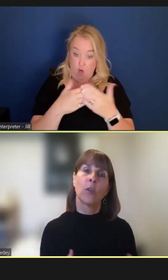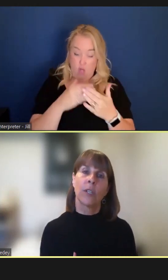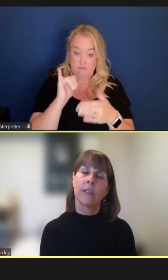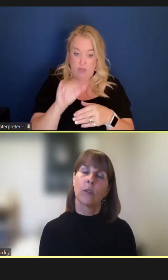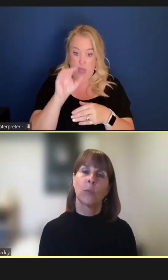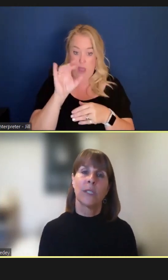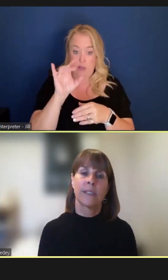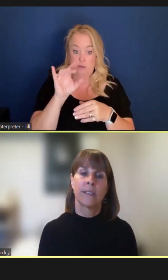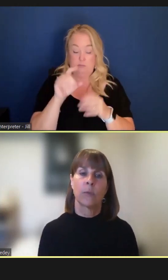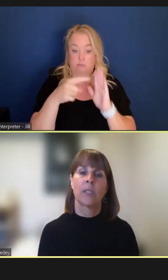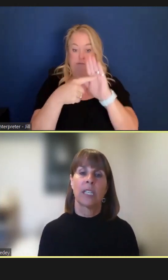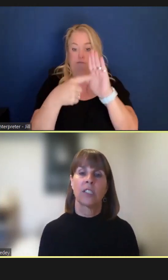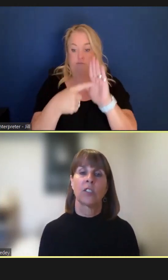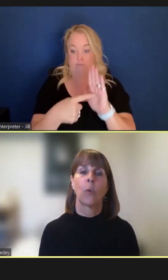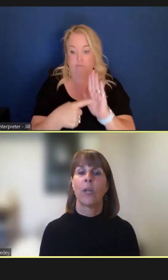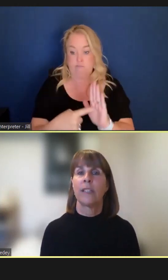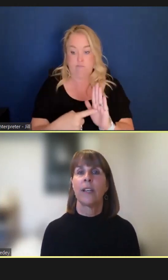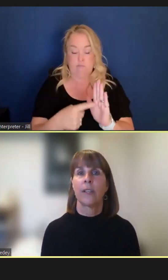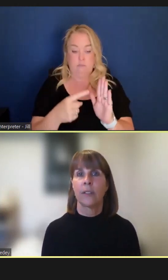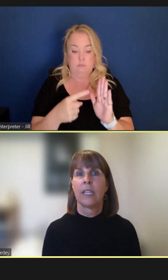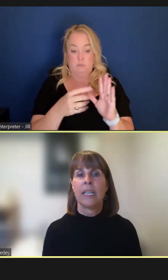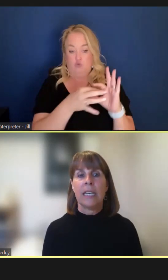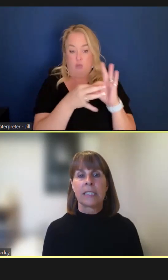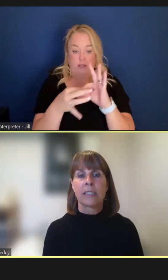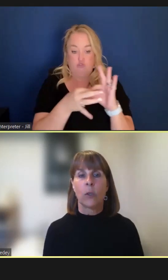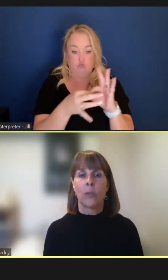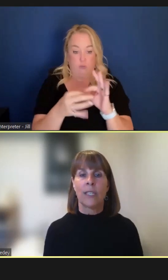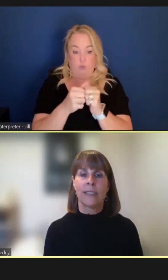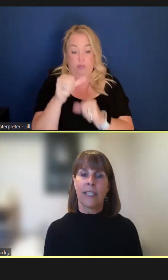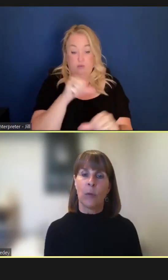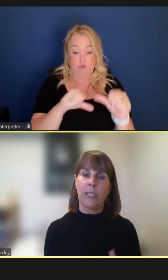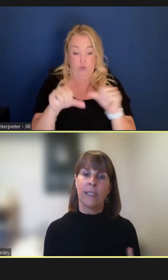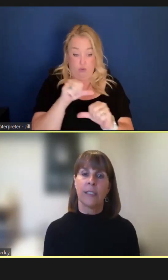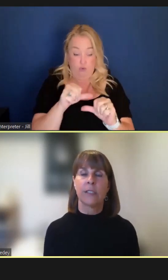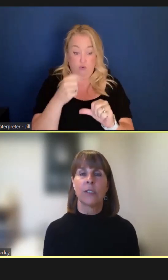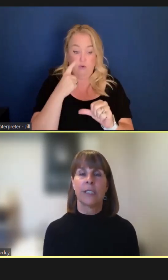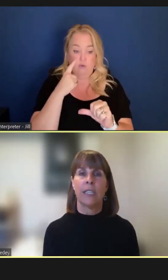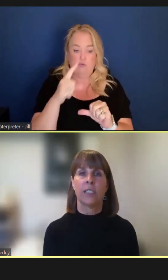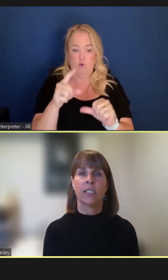at those pieces in relation to one another so Examining The Association of